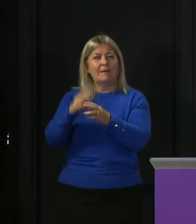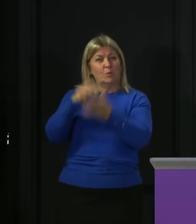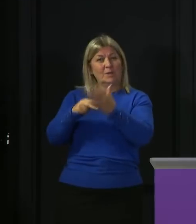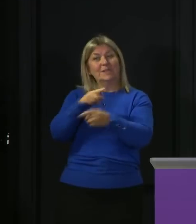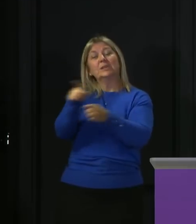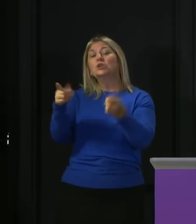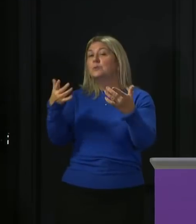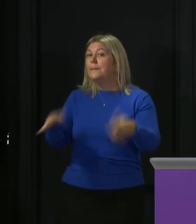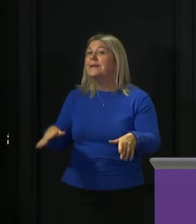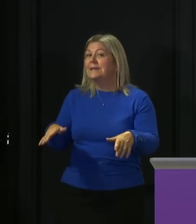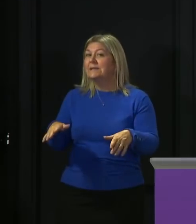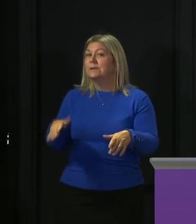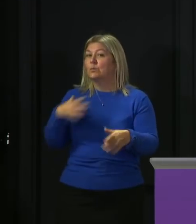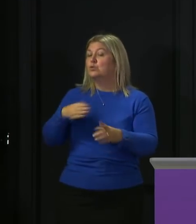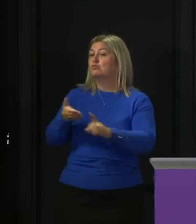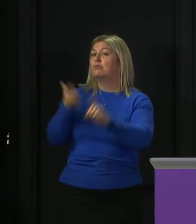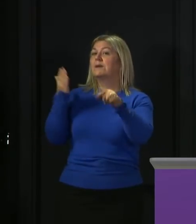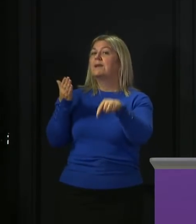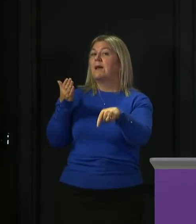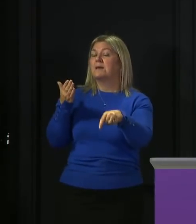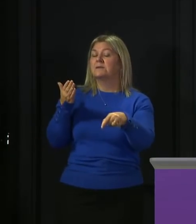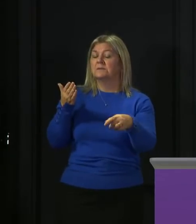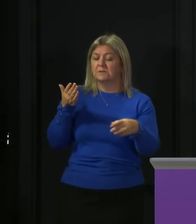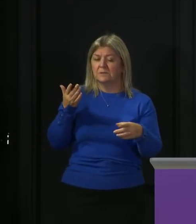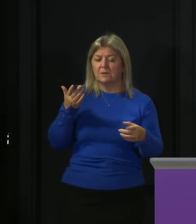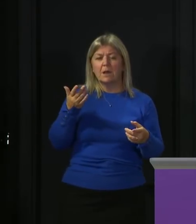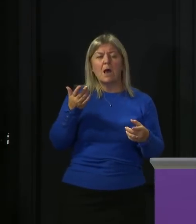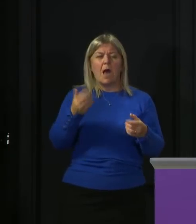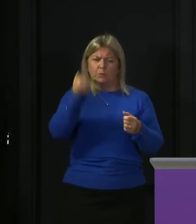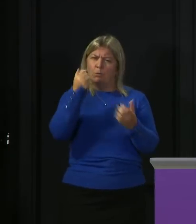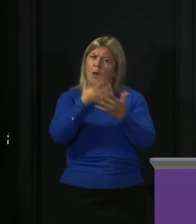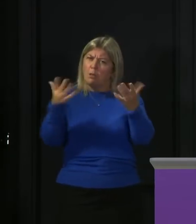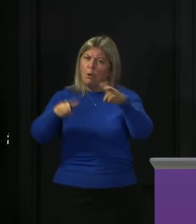recognise an important point that for many people, particularly I think for people with dementia,